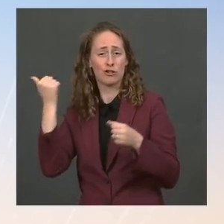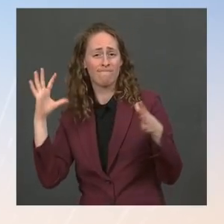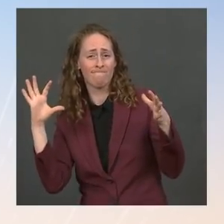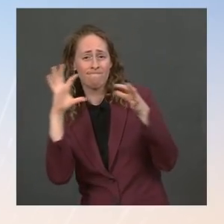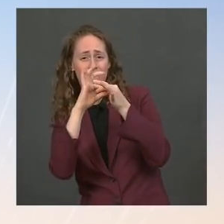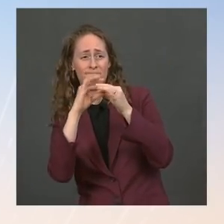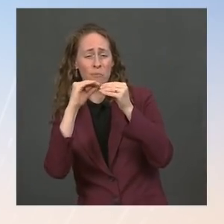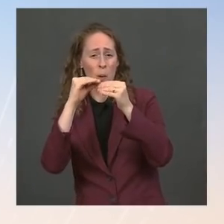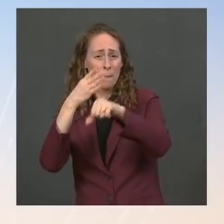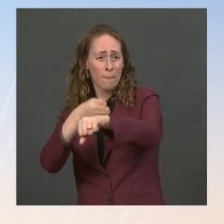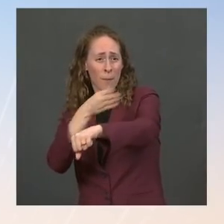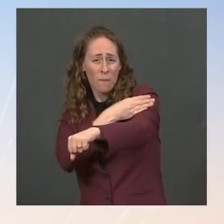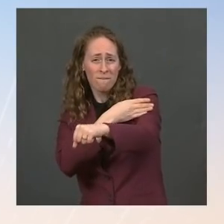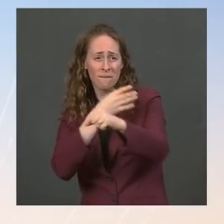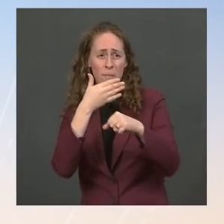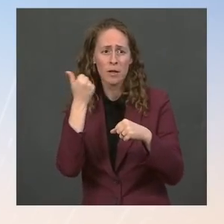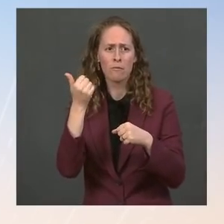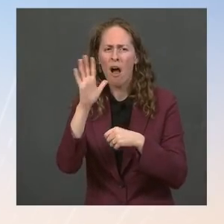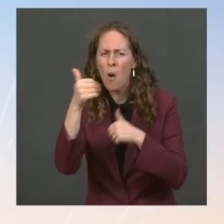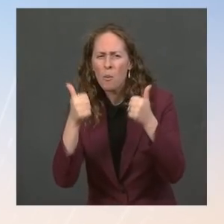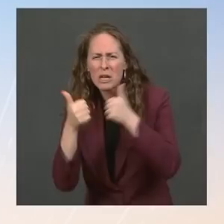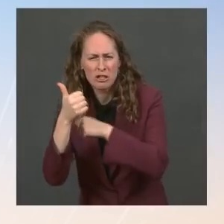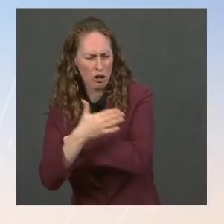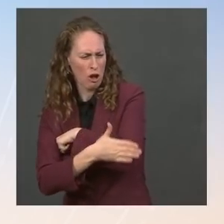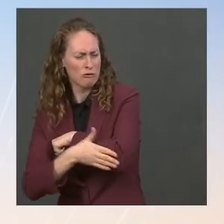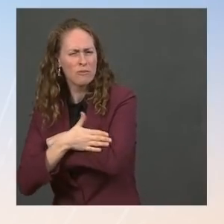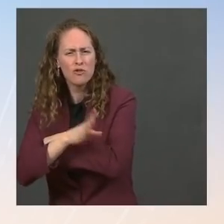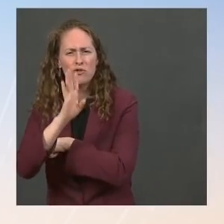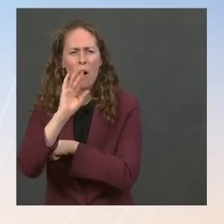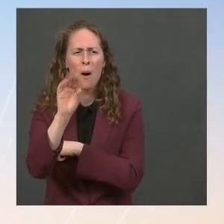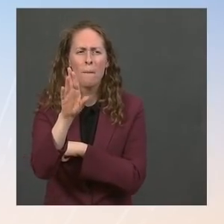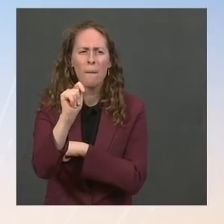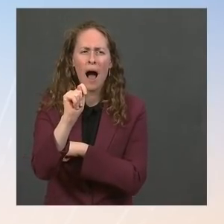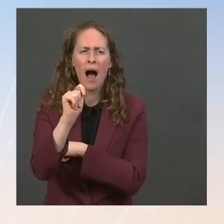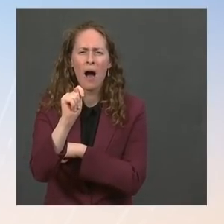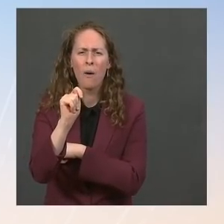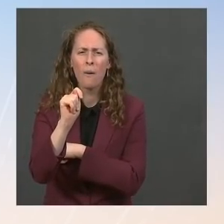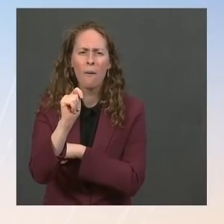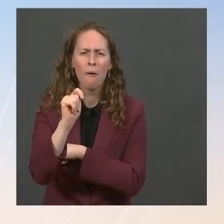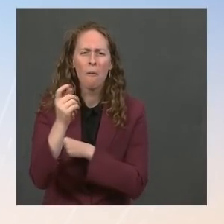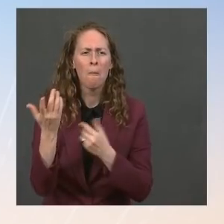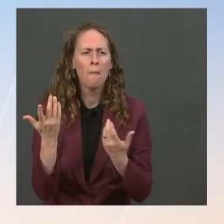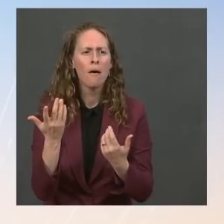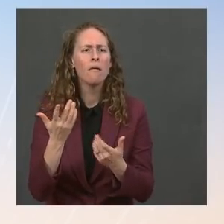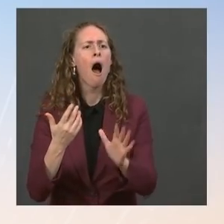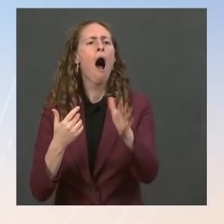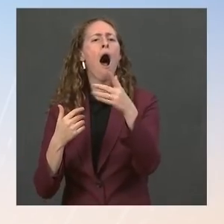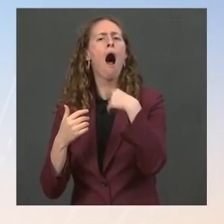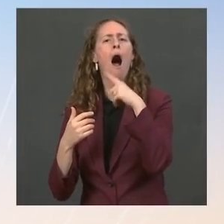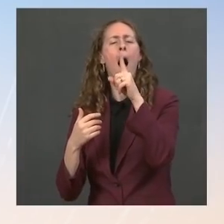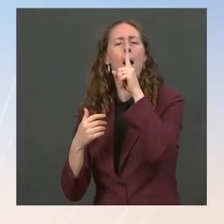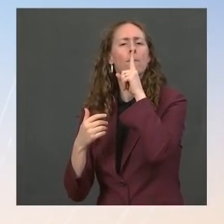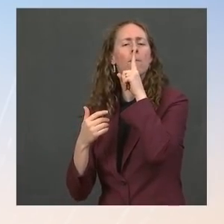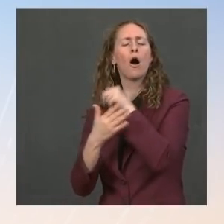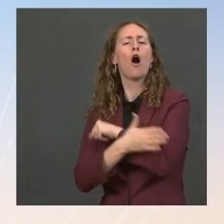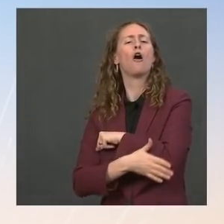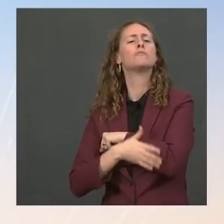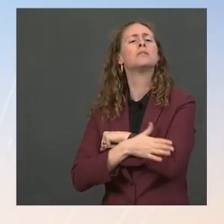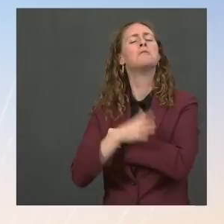Ms Psaki: Well, tell me which -- which country is telling you that we don't have credibility in the world? The Press: I didn't say countries are saying there's no creditability. But there has been criticism